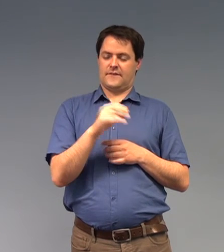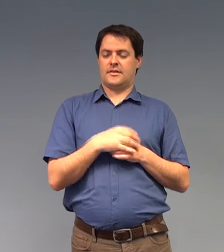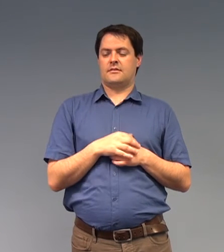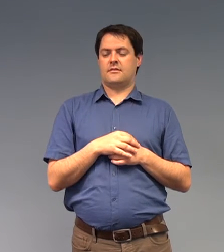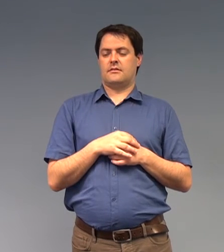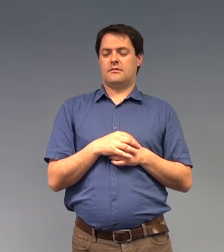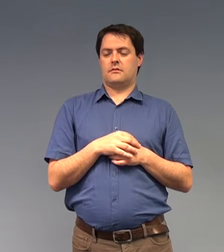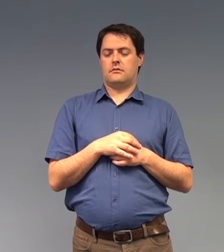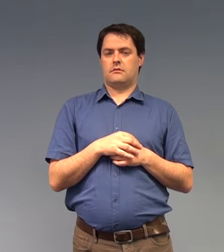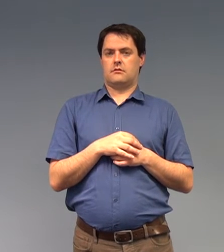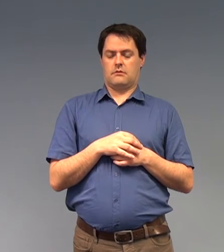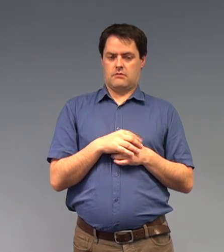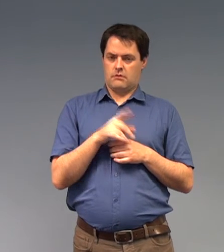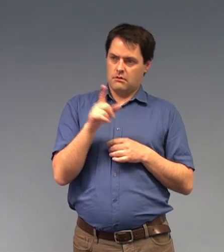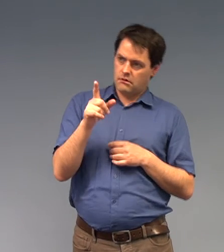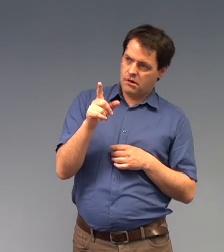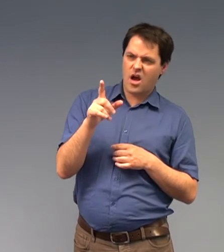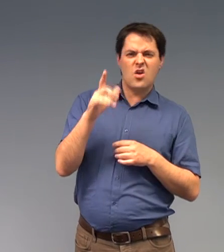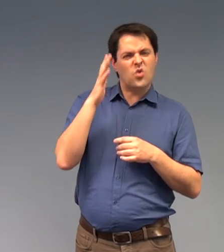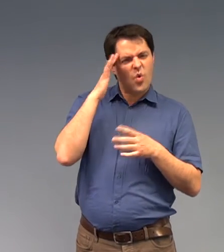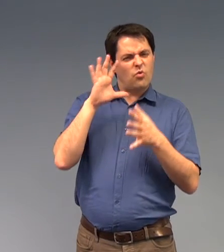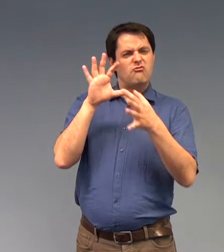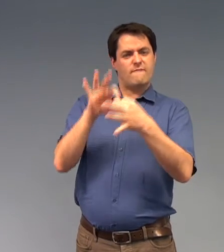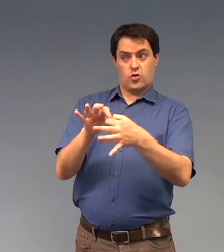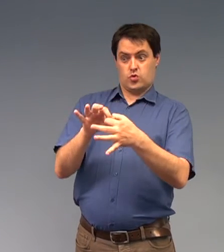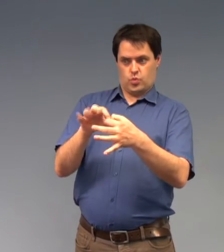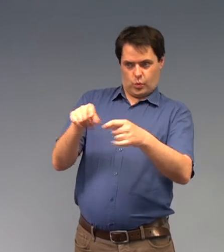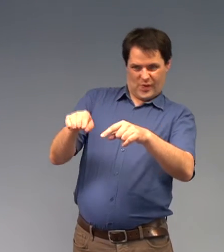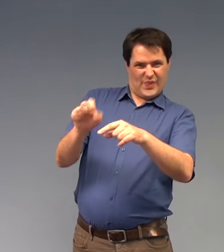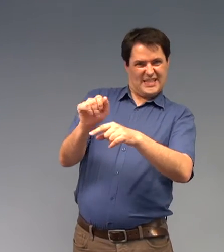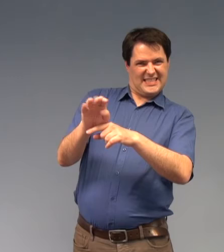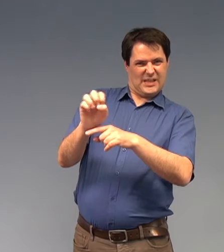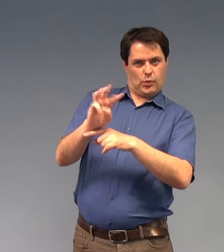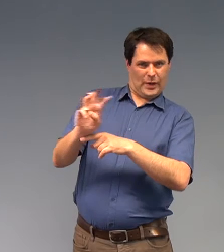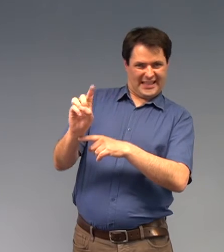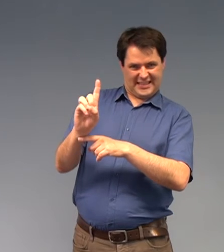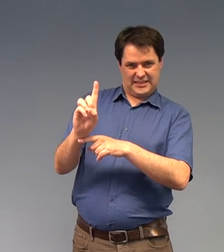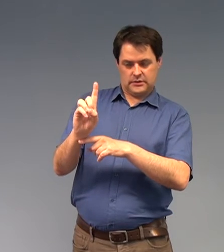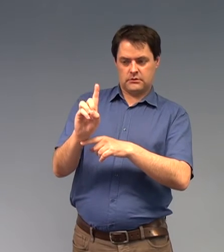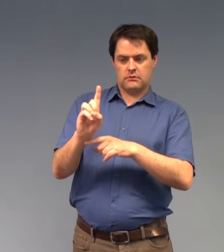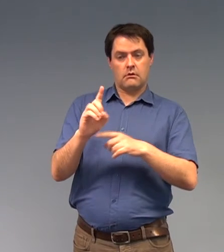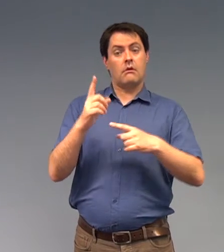So, we see "this stuff" and because of the videotape,